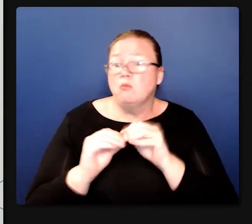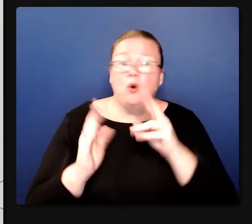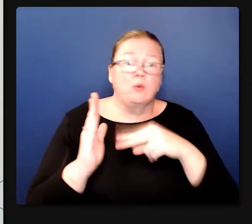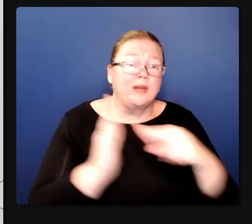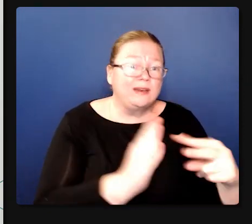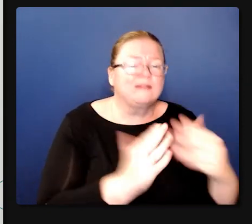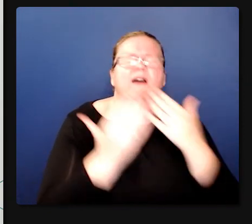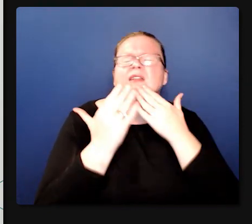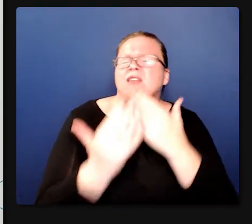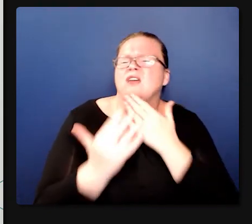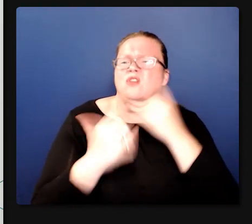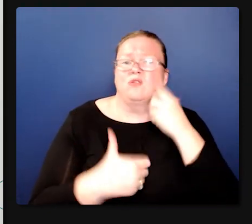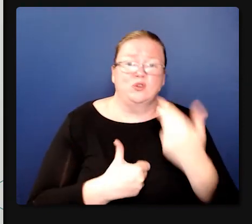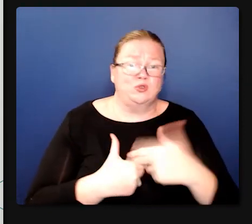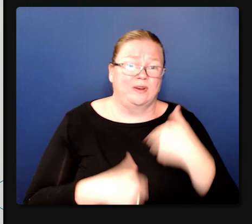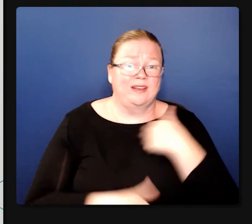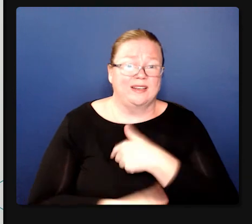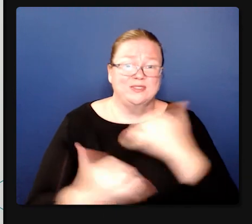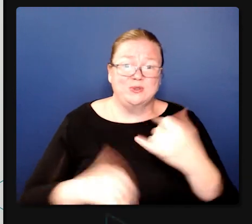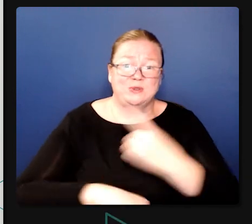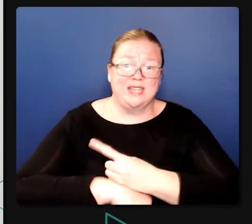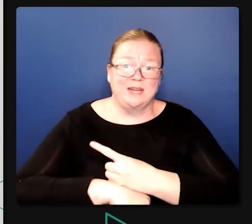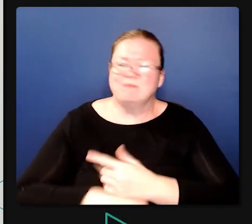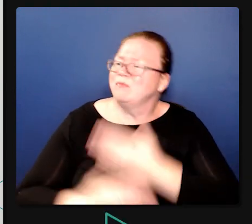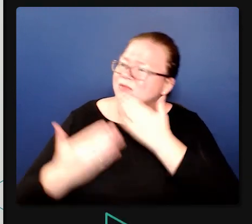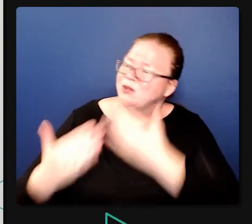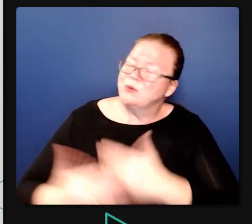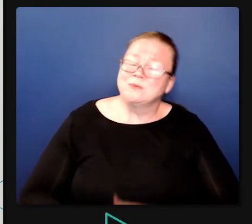And thank you very much for joining us today. Thank you.